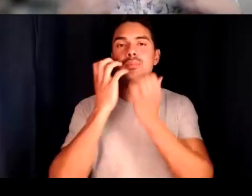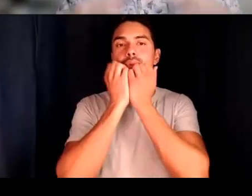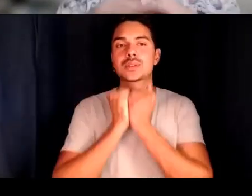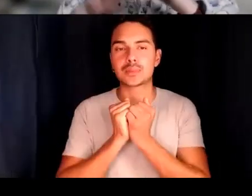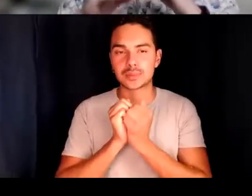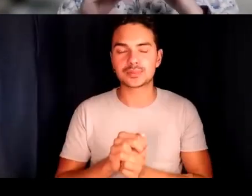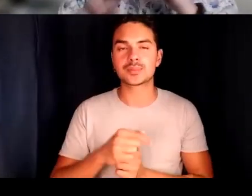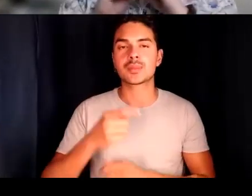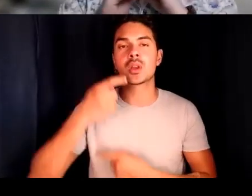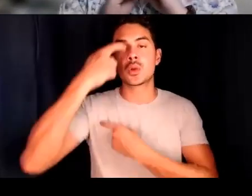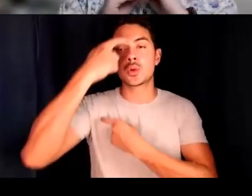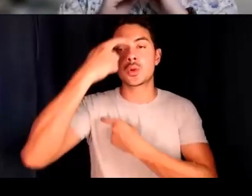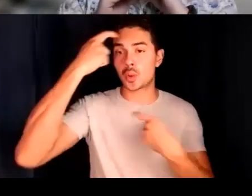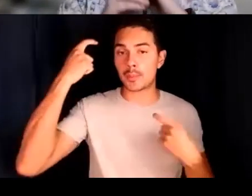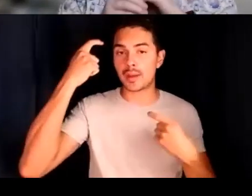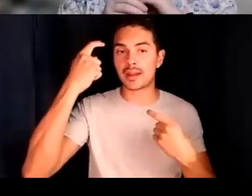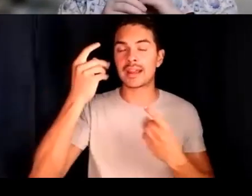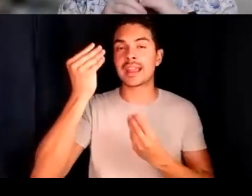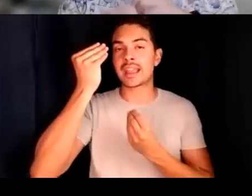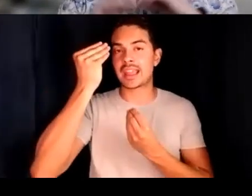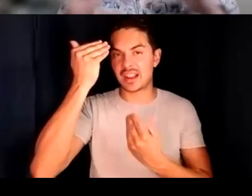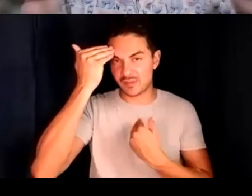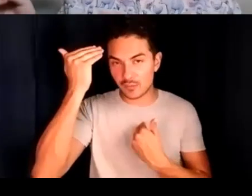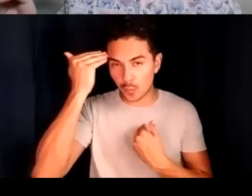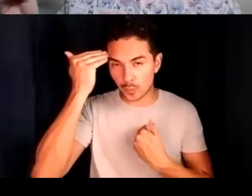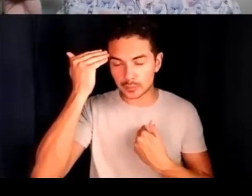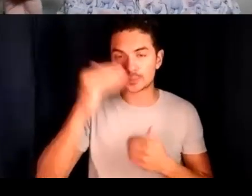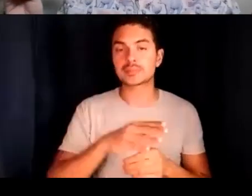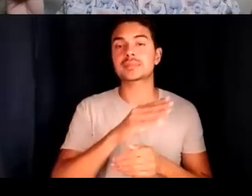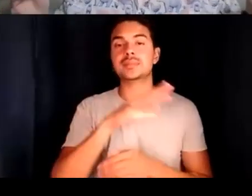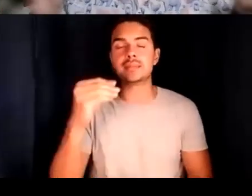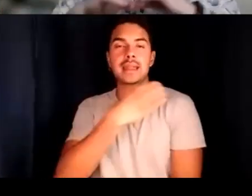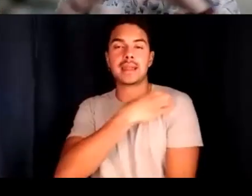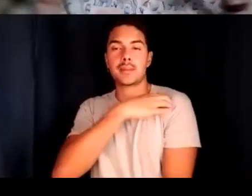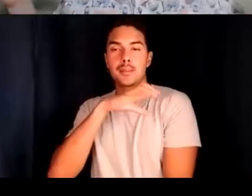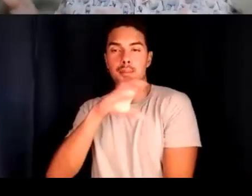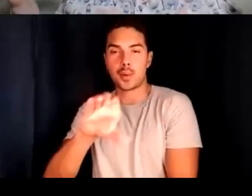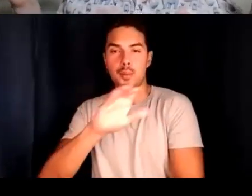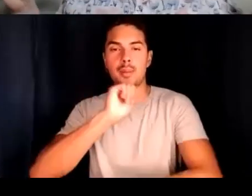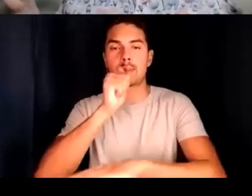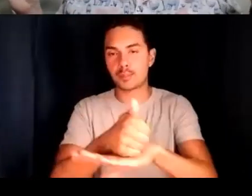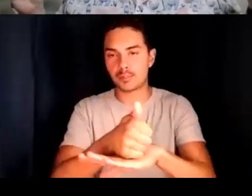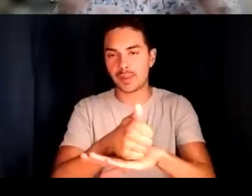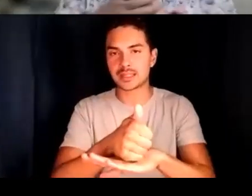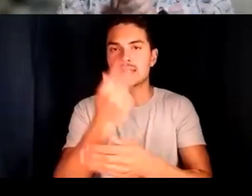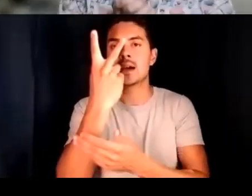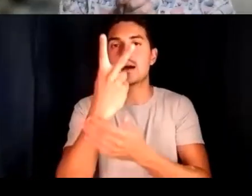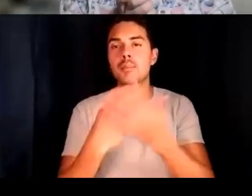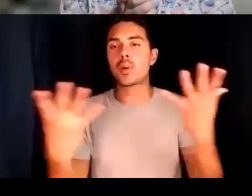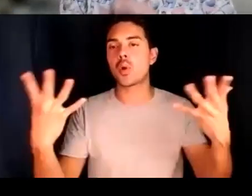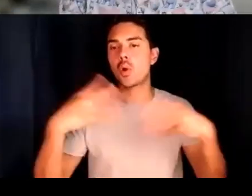And throughout that, we know that all of that has to be culturally responsive, so that is the through line running through it.